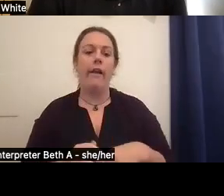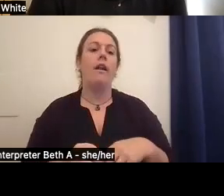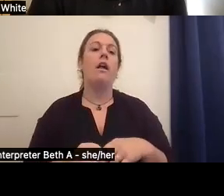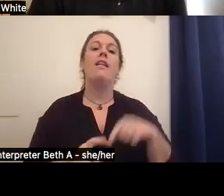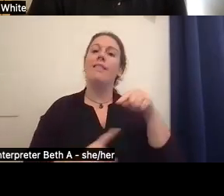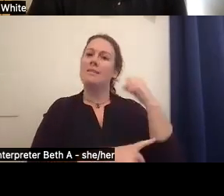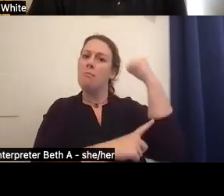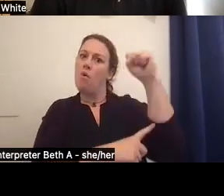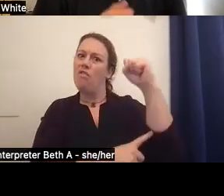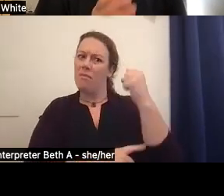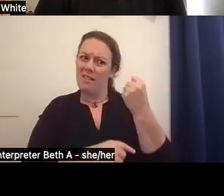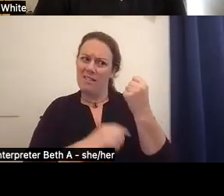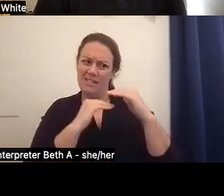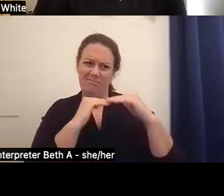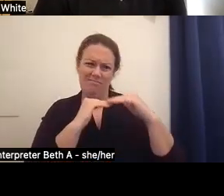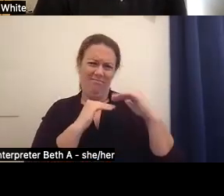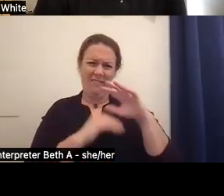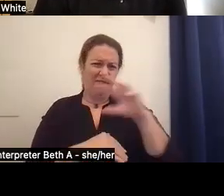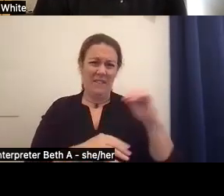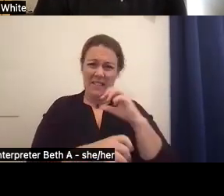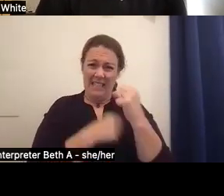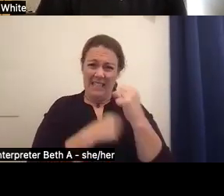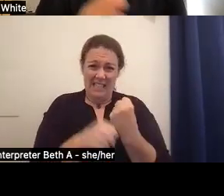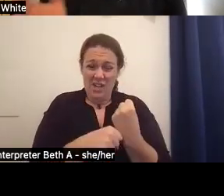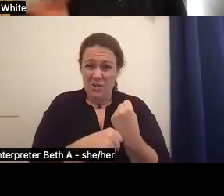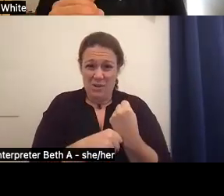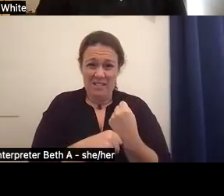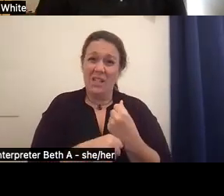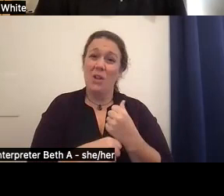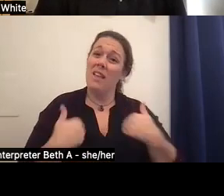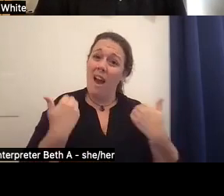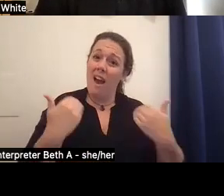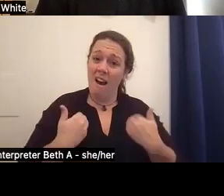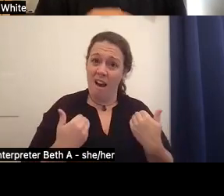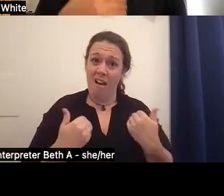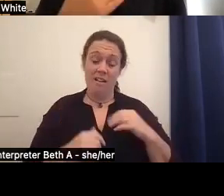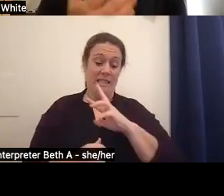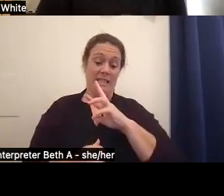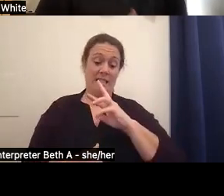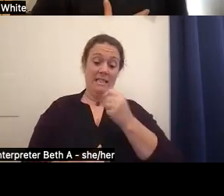a little bit over 50 years old, it begins in the 1960s and moves forward slowly. The individuals